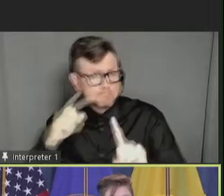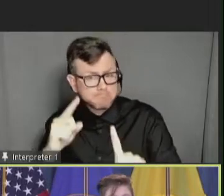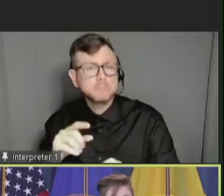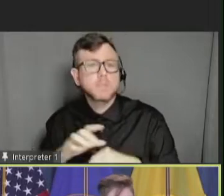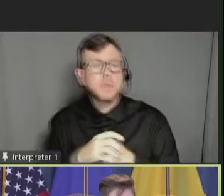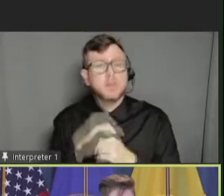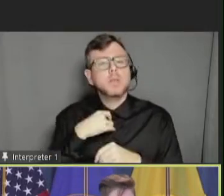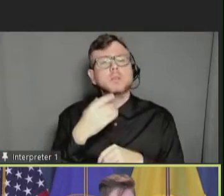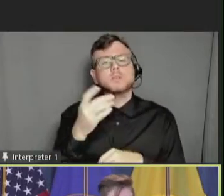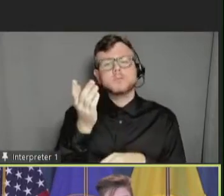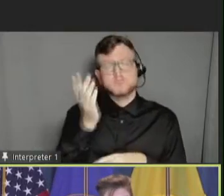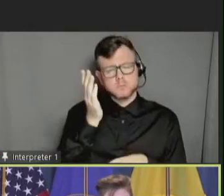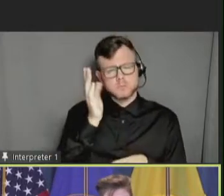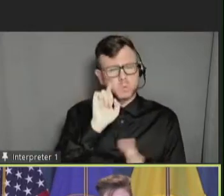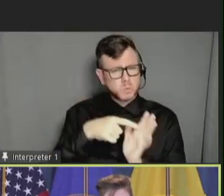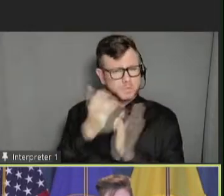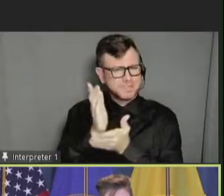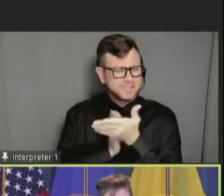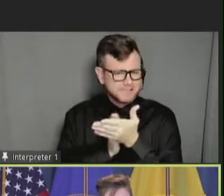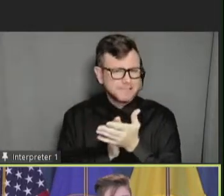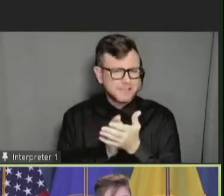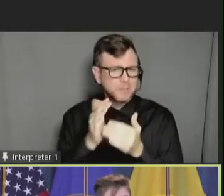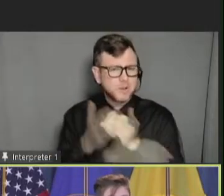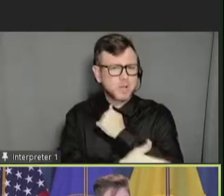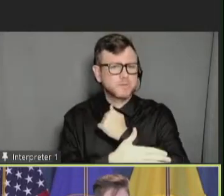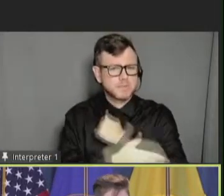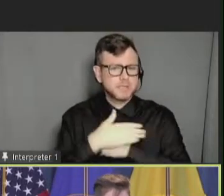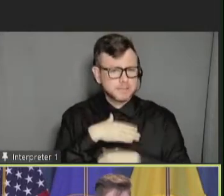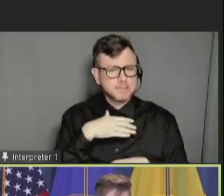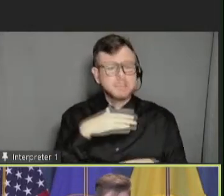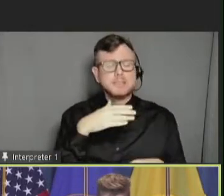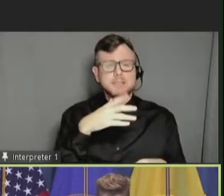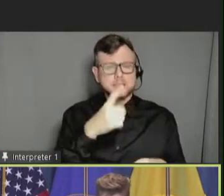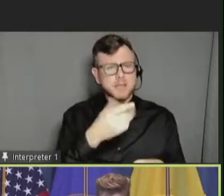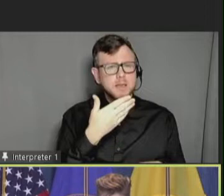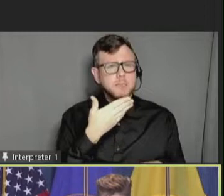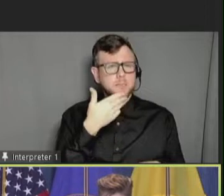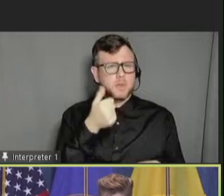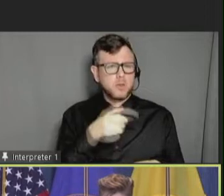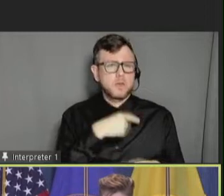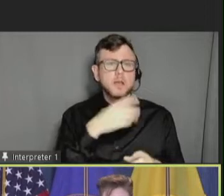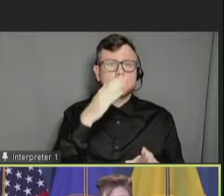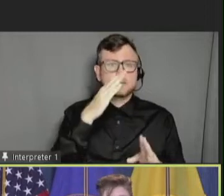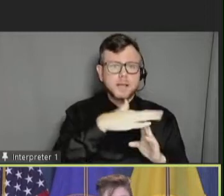better rates of immunization readiness, like the top 10 performing countries, tend to demonstrate